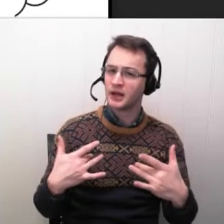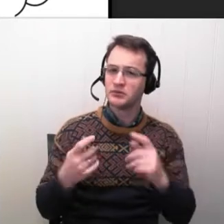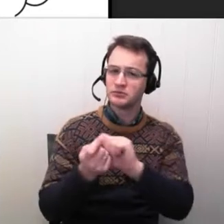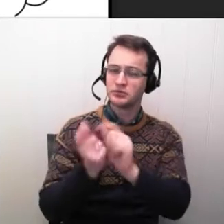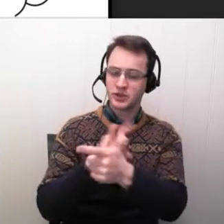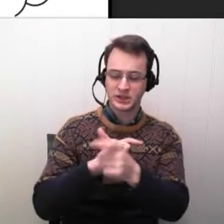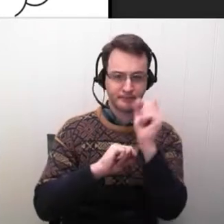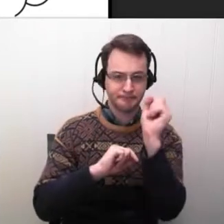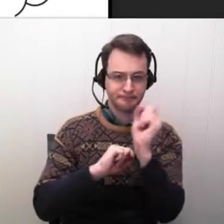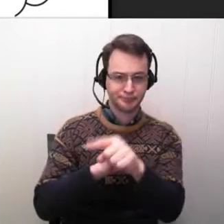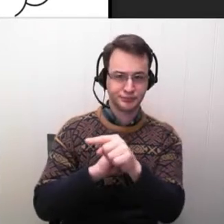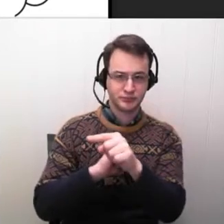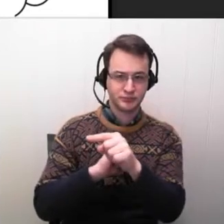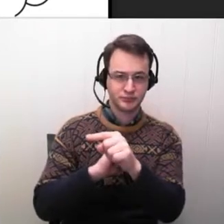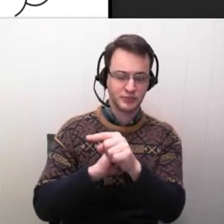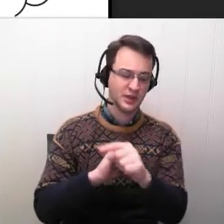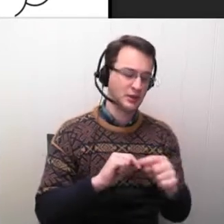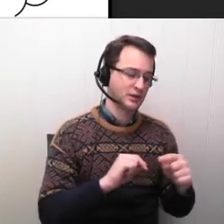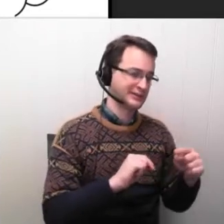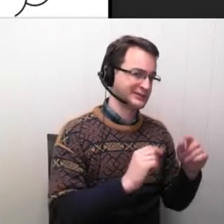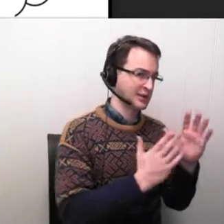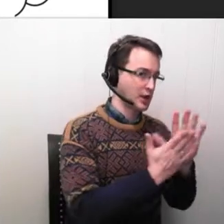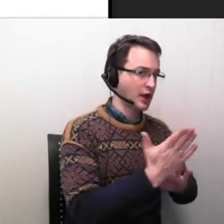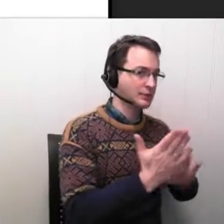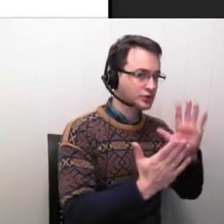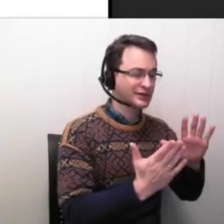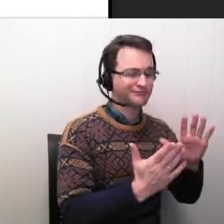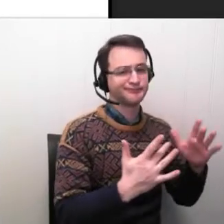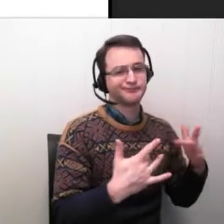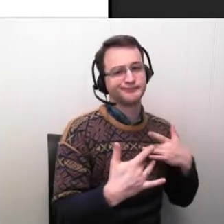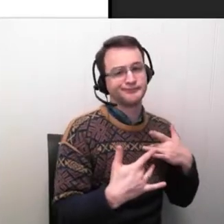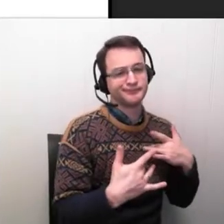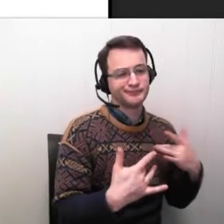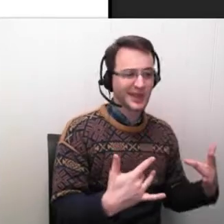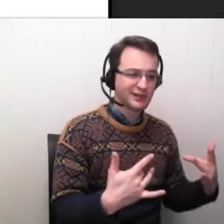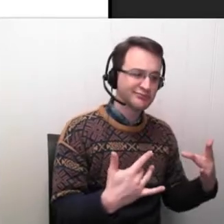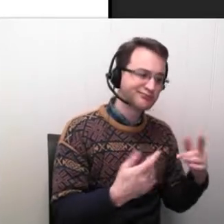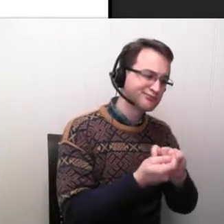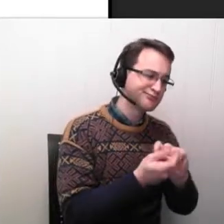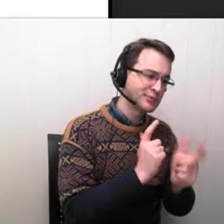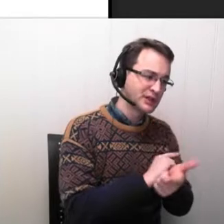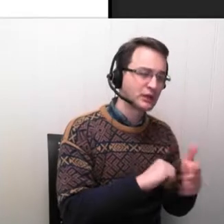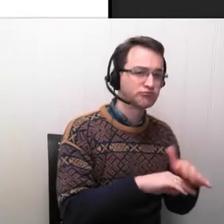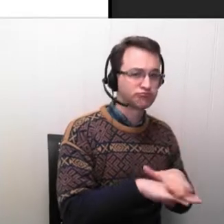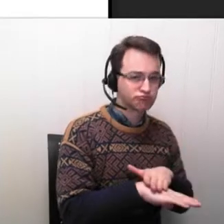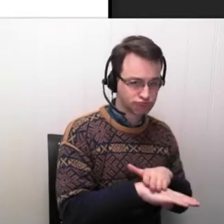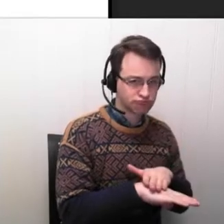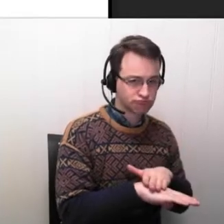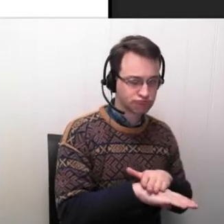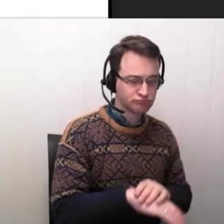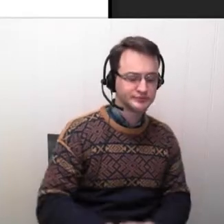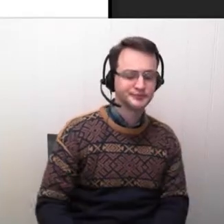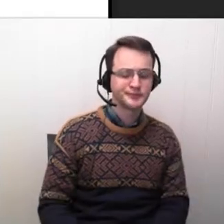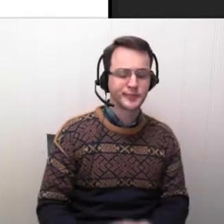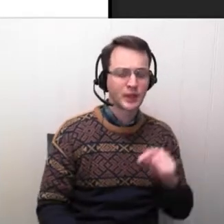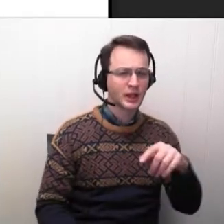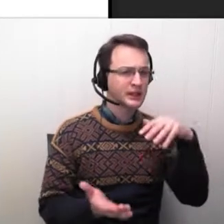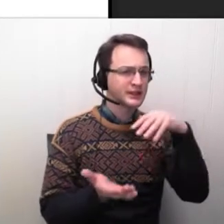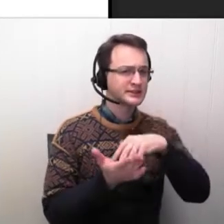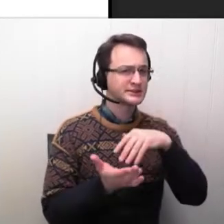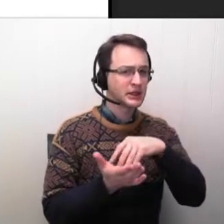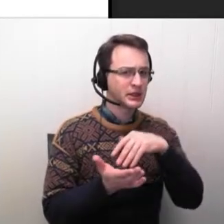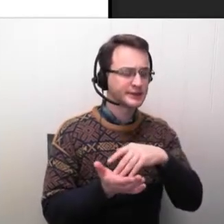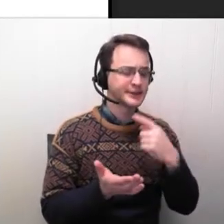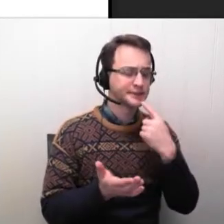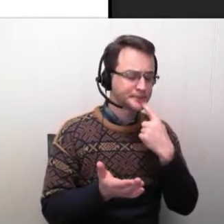are typically translated more slowly. This study tested the interaction of imageability